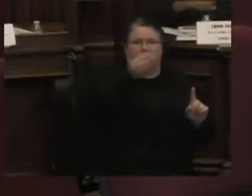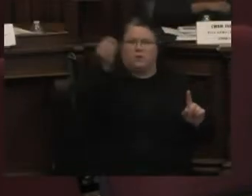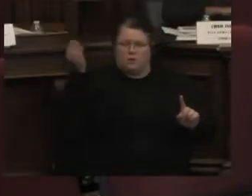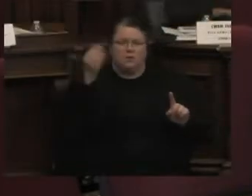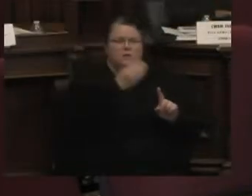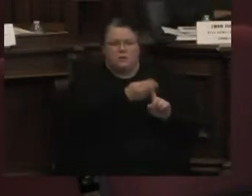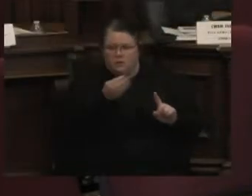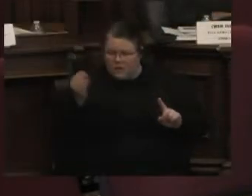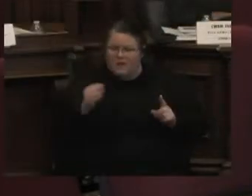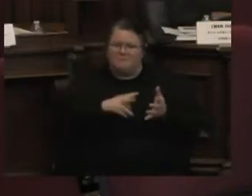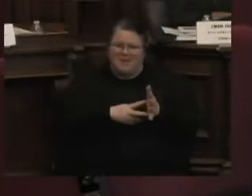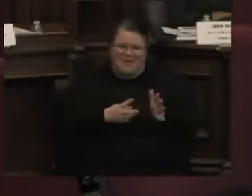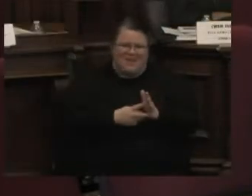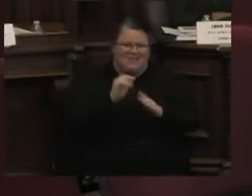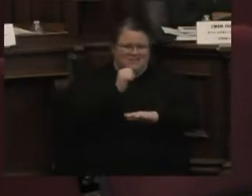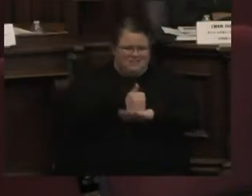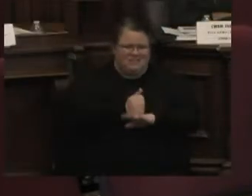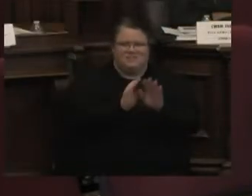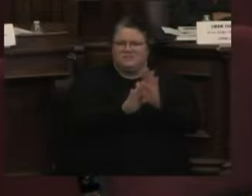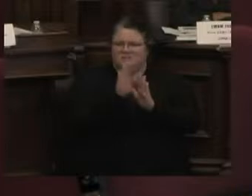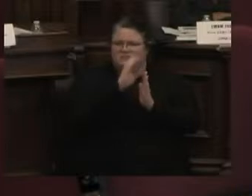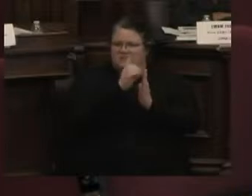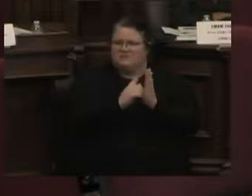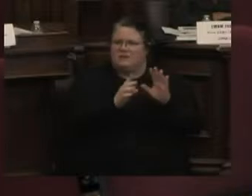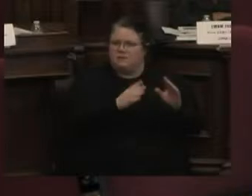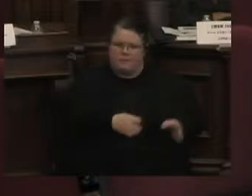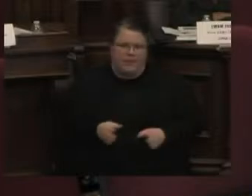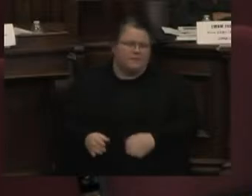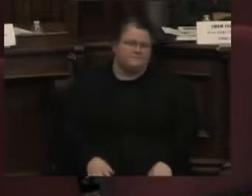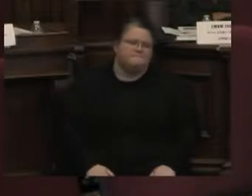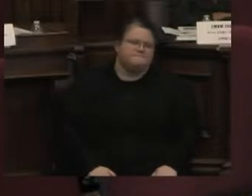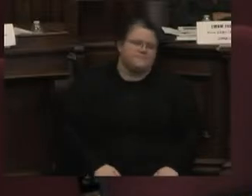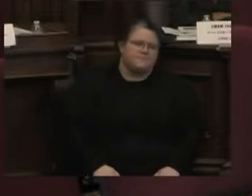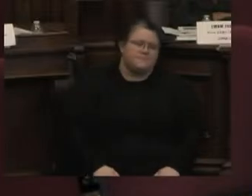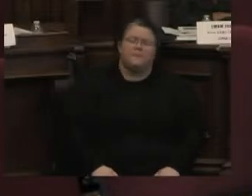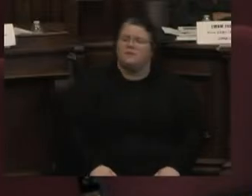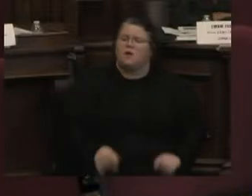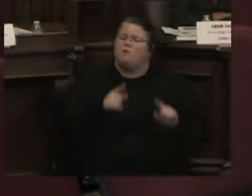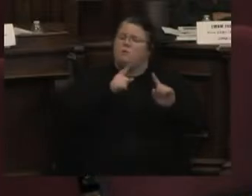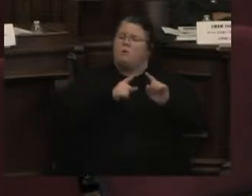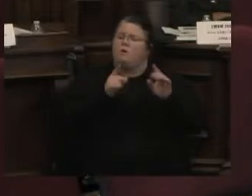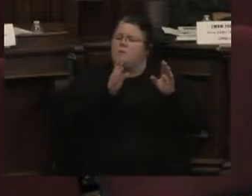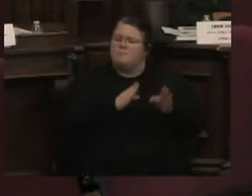the board, with the committee,